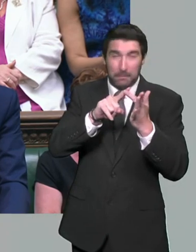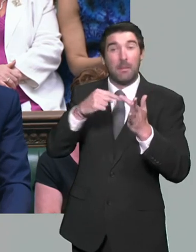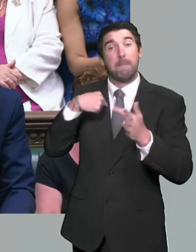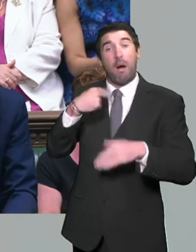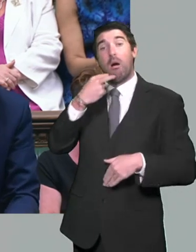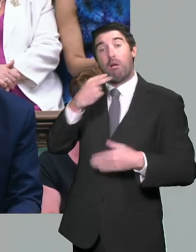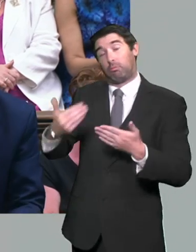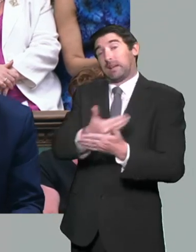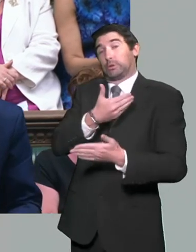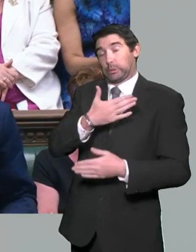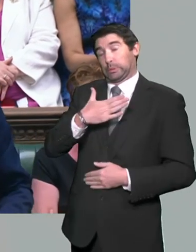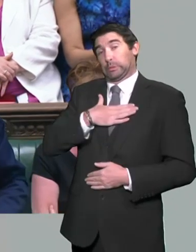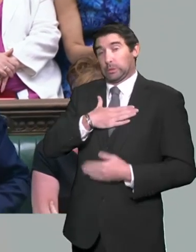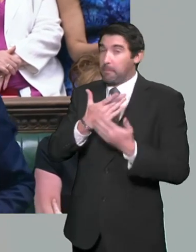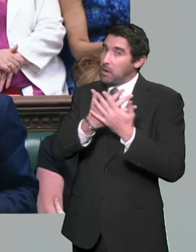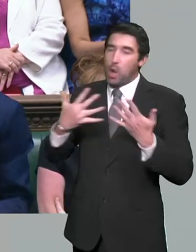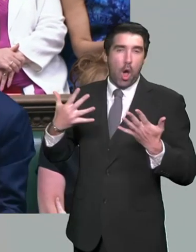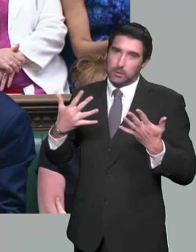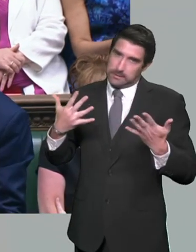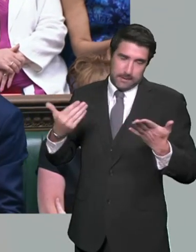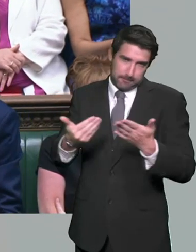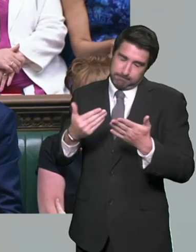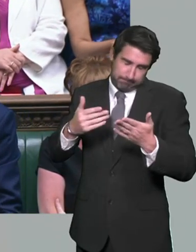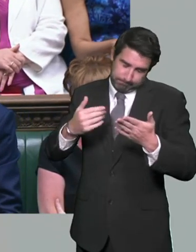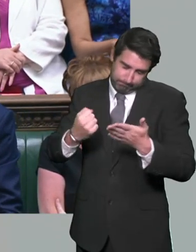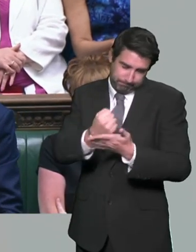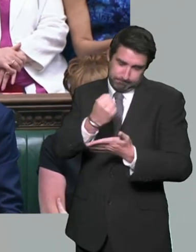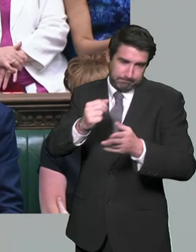We remember them all.